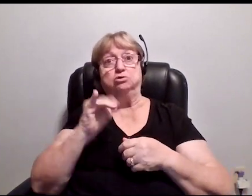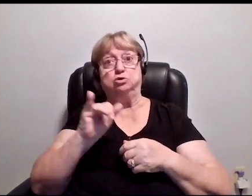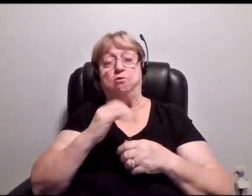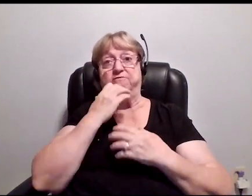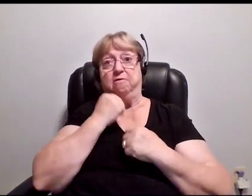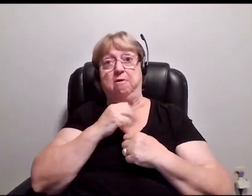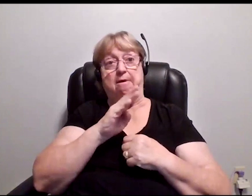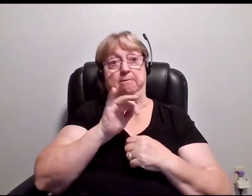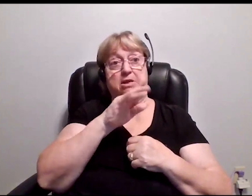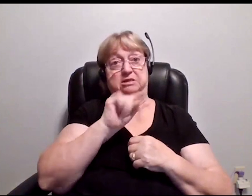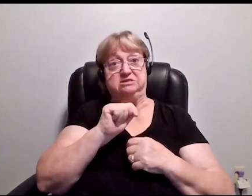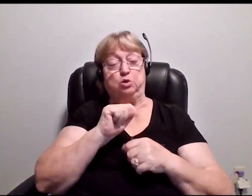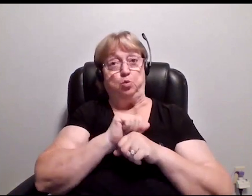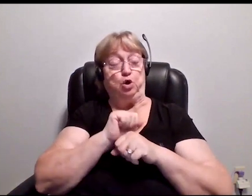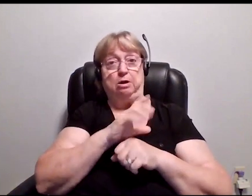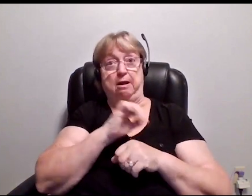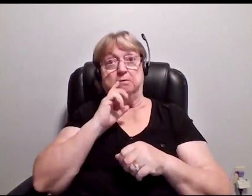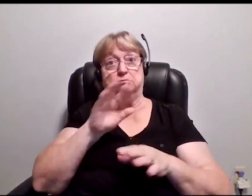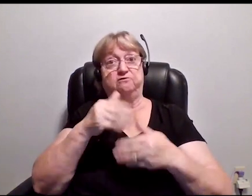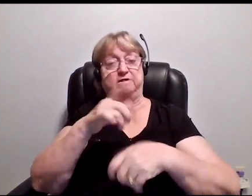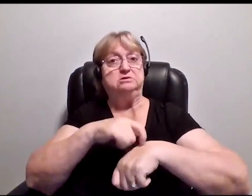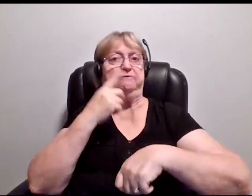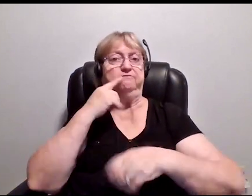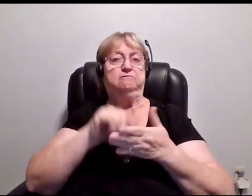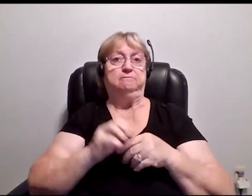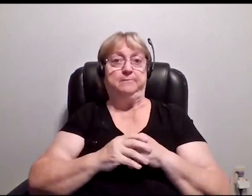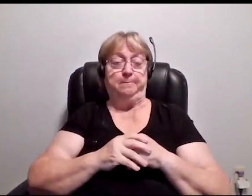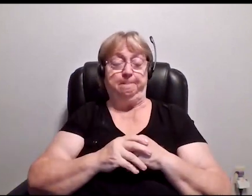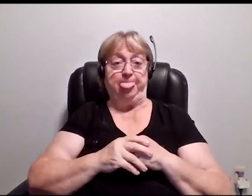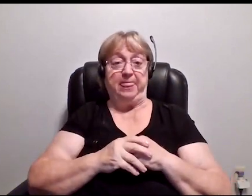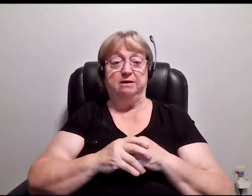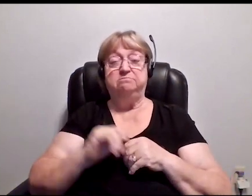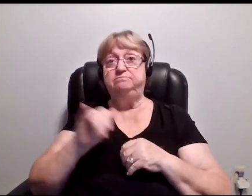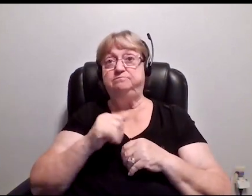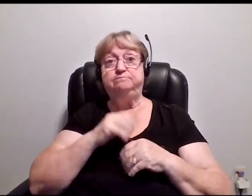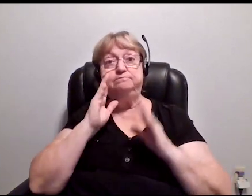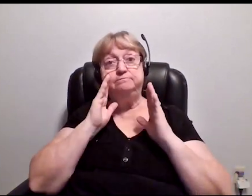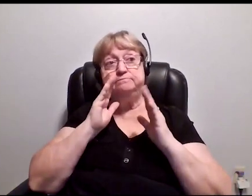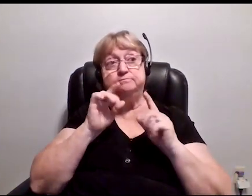and provide time and resources for that work. We can also remain attentive to community identities,